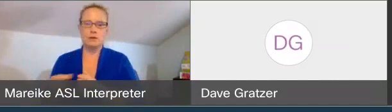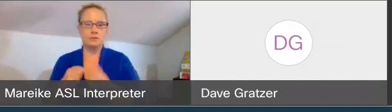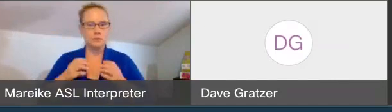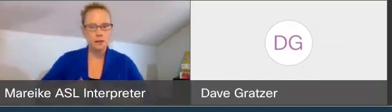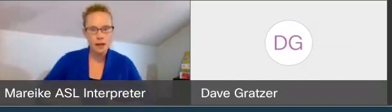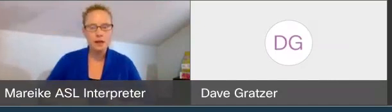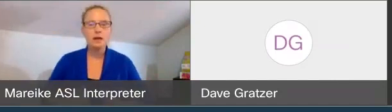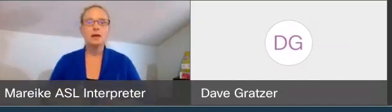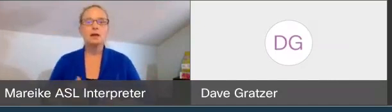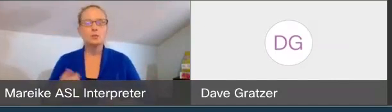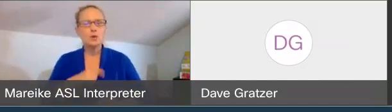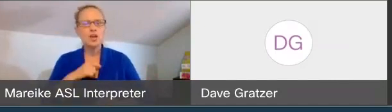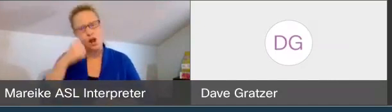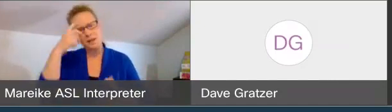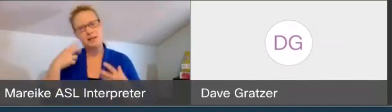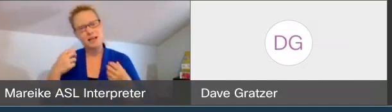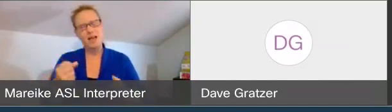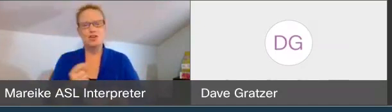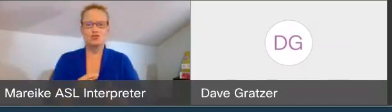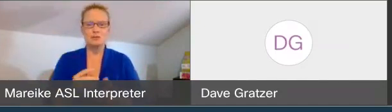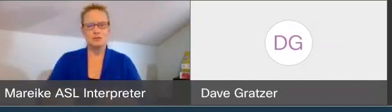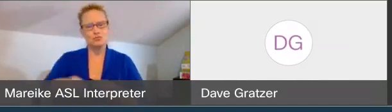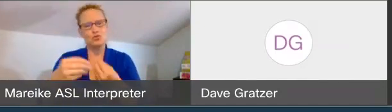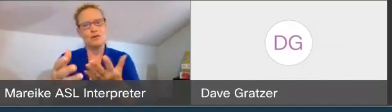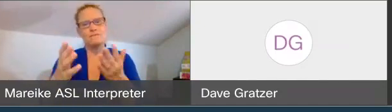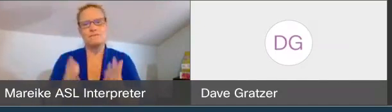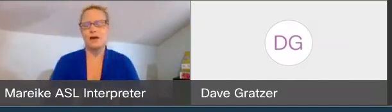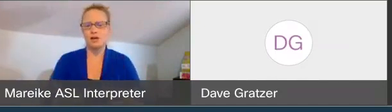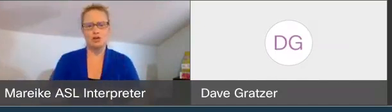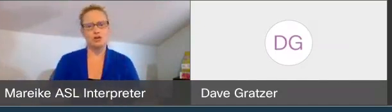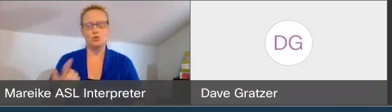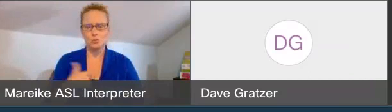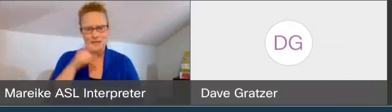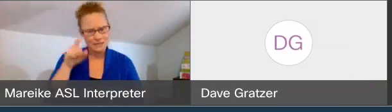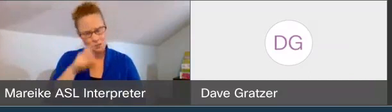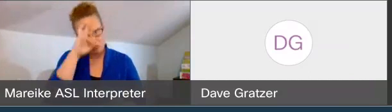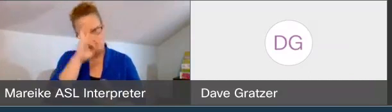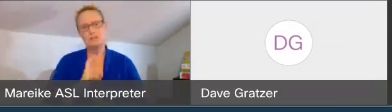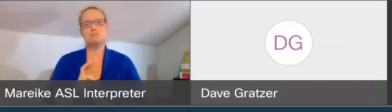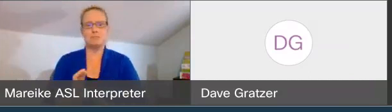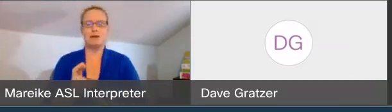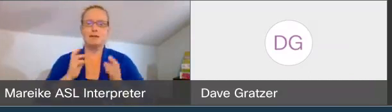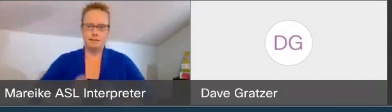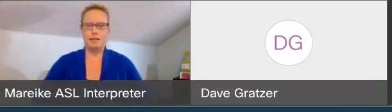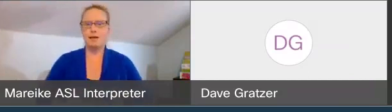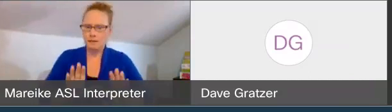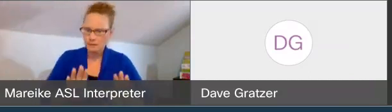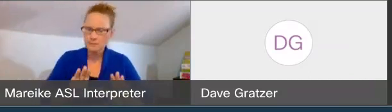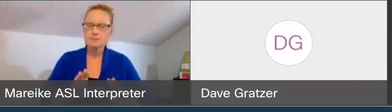we're a mental health treatment provider and we need to respect our clients in that way. And